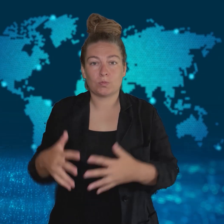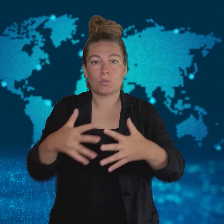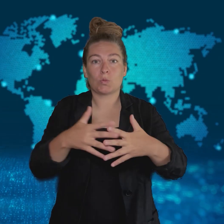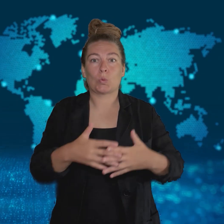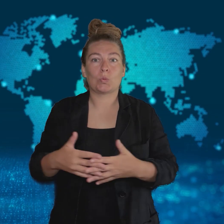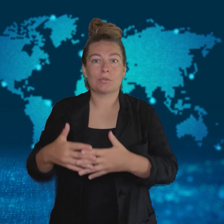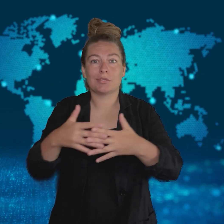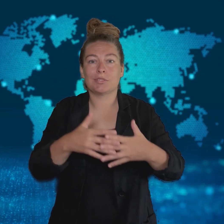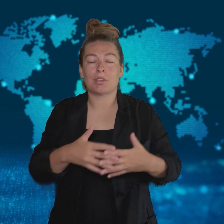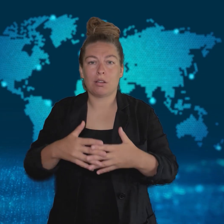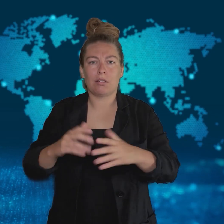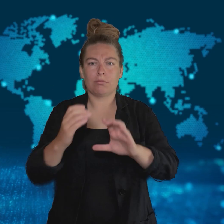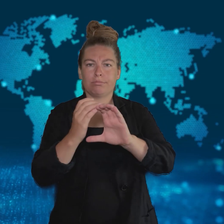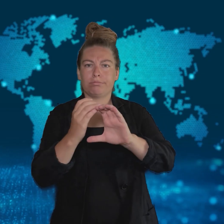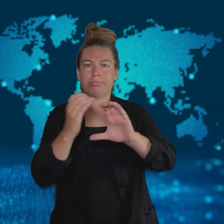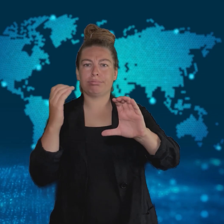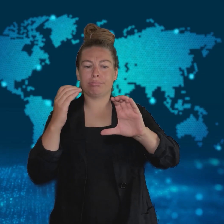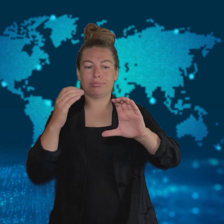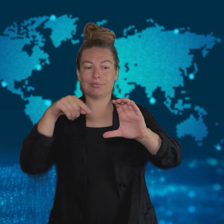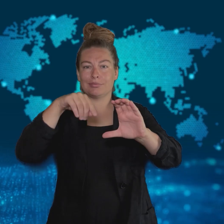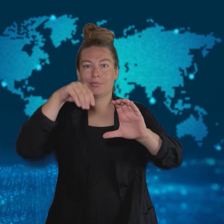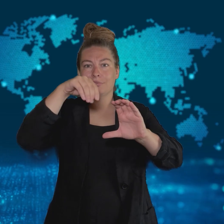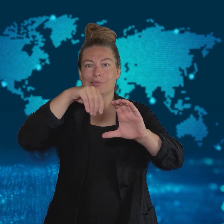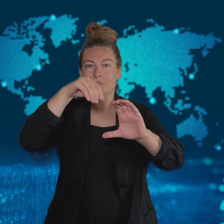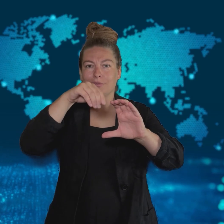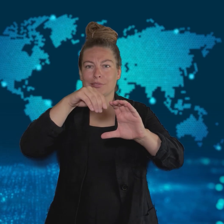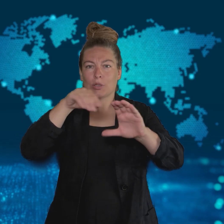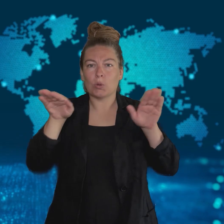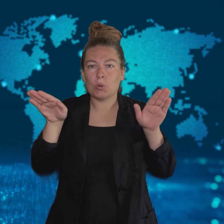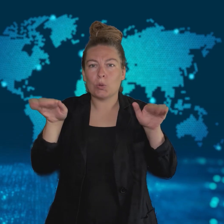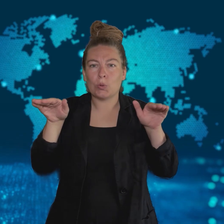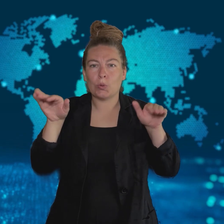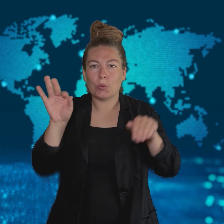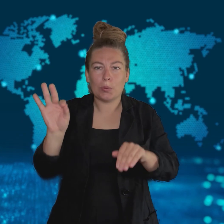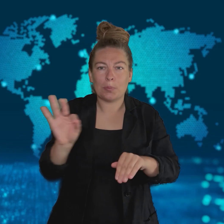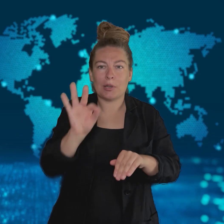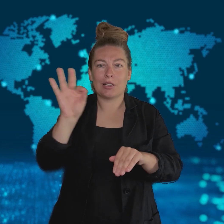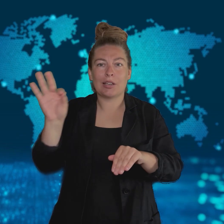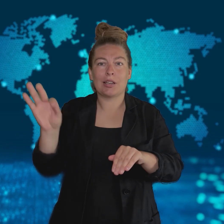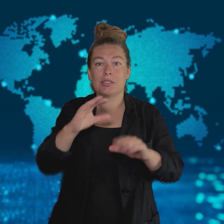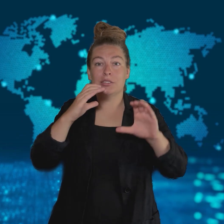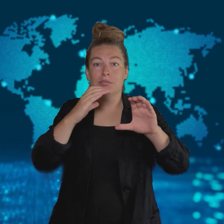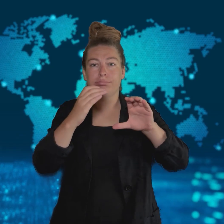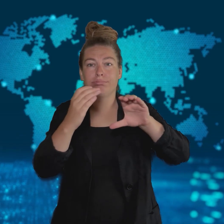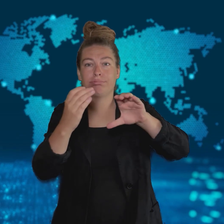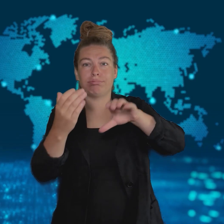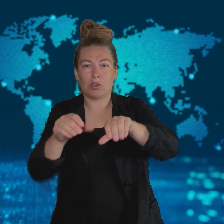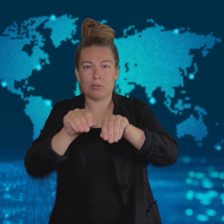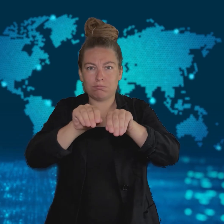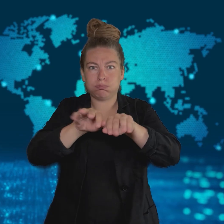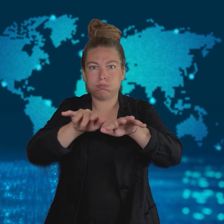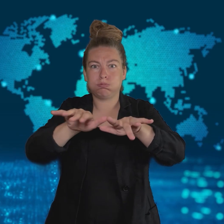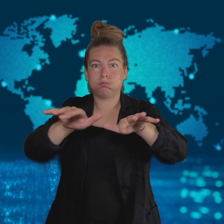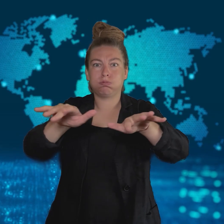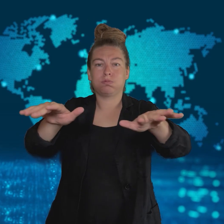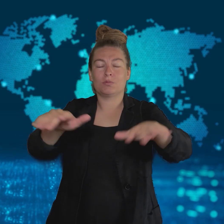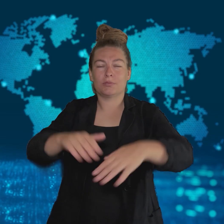Bees escape flipped truck